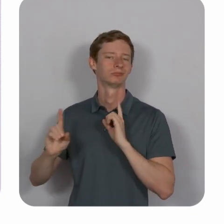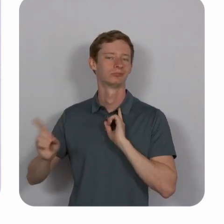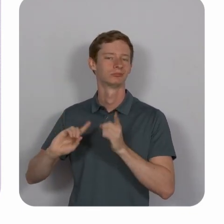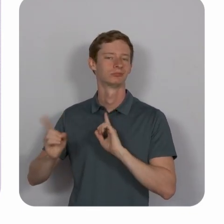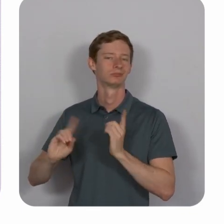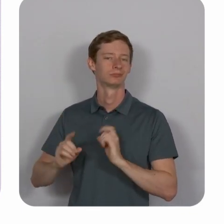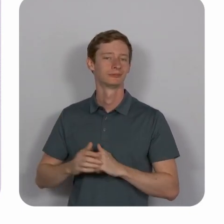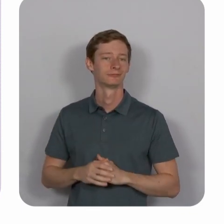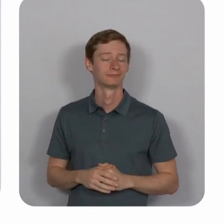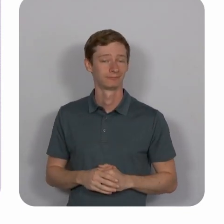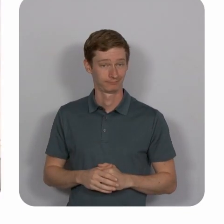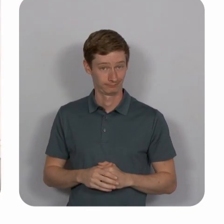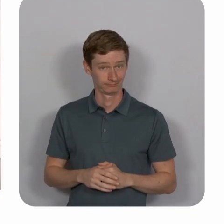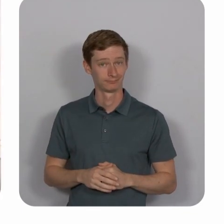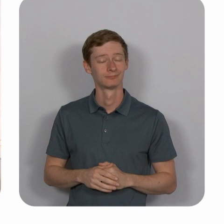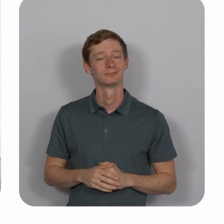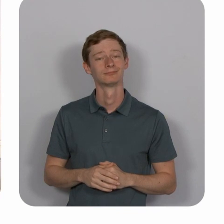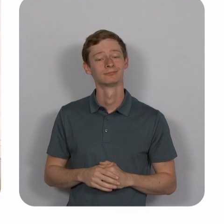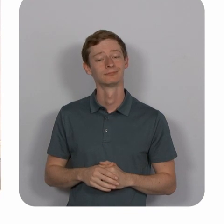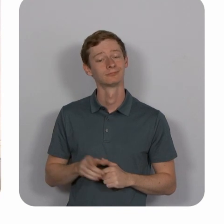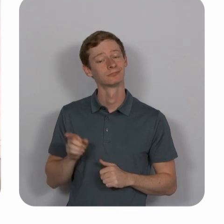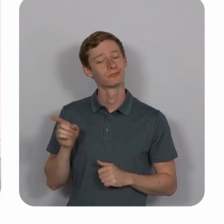She asks insightful questions